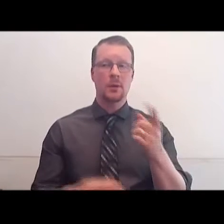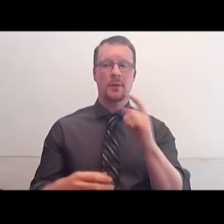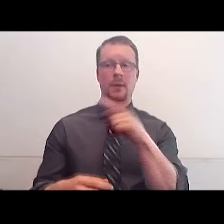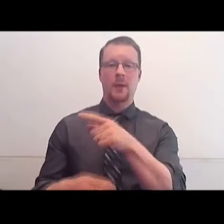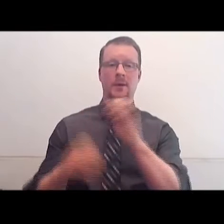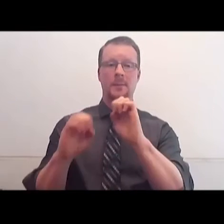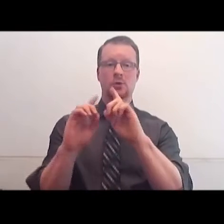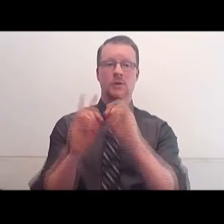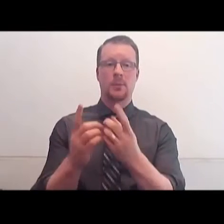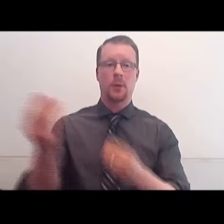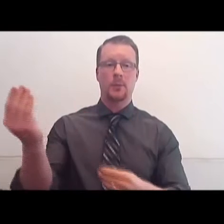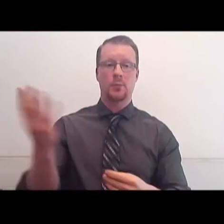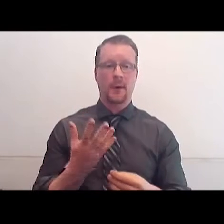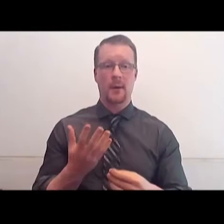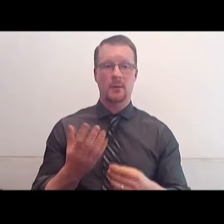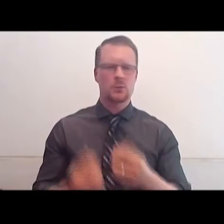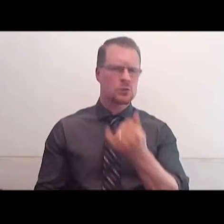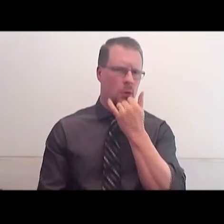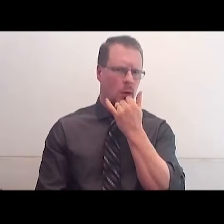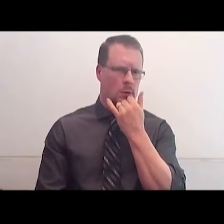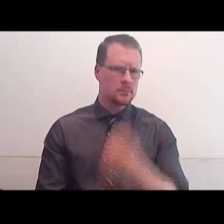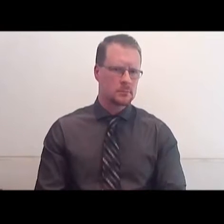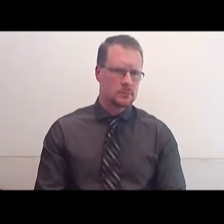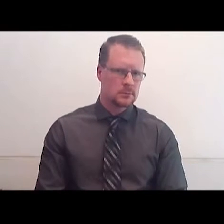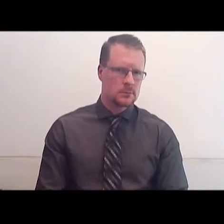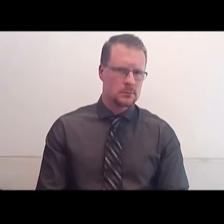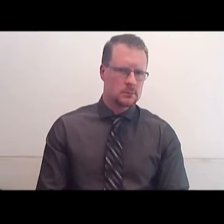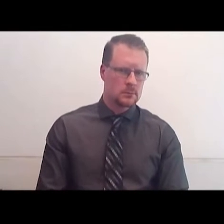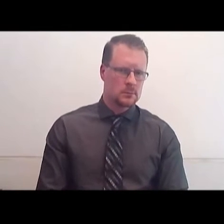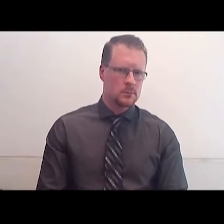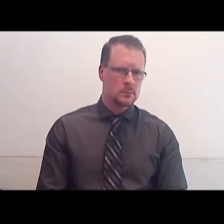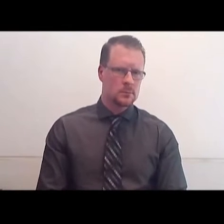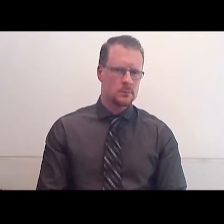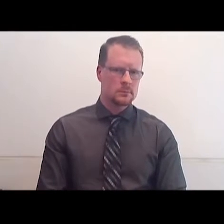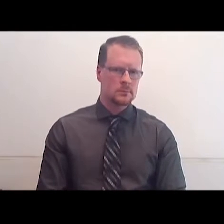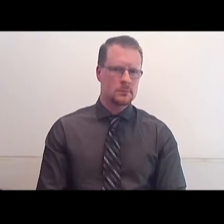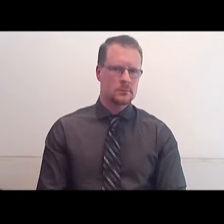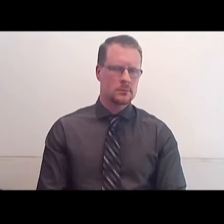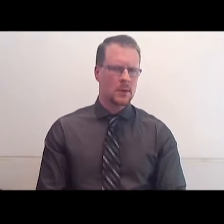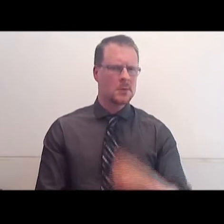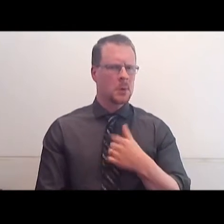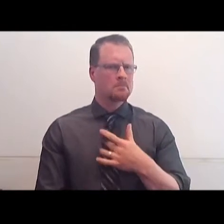it seemed that all of the information that she was telling me was not reflected by the information